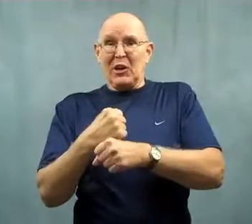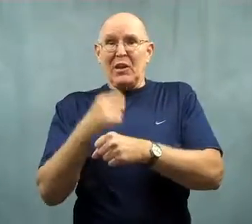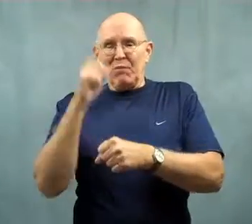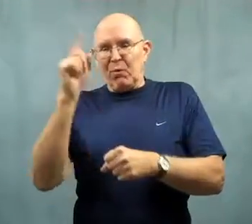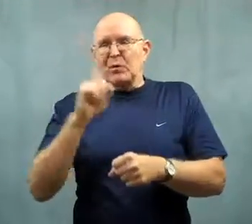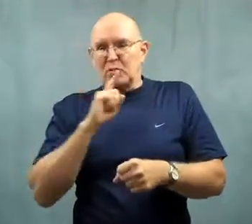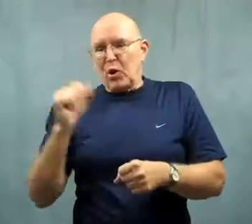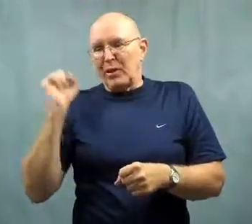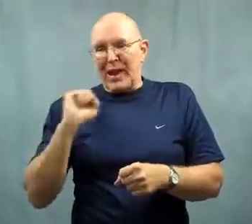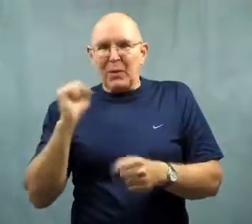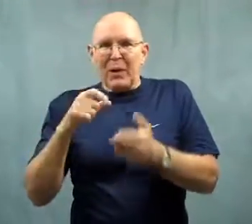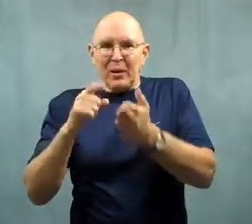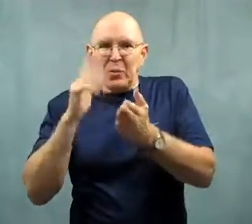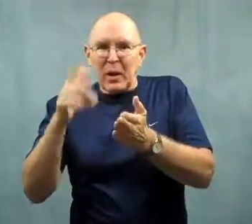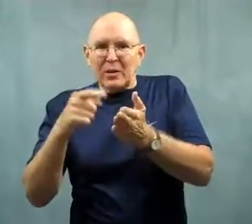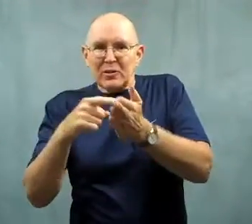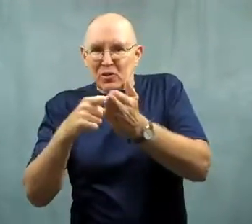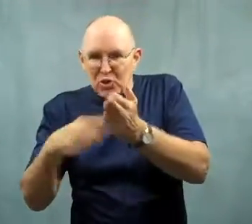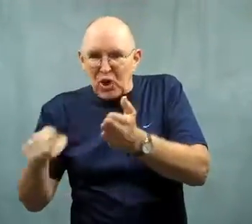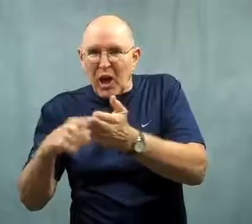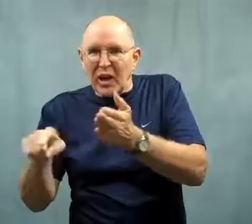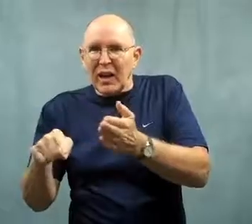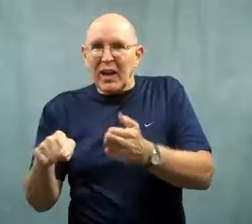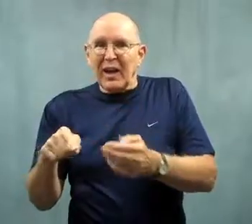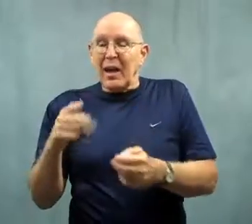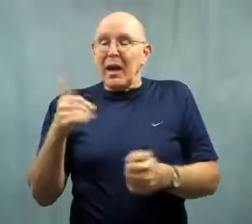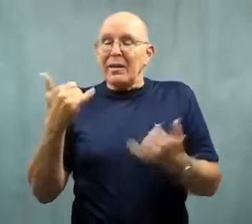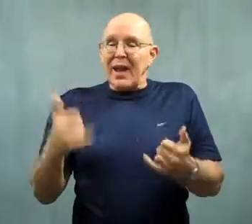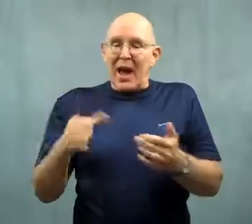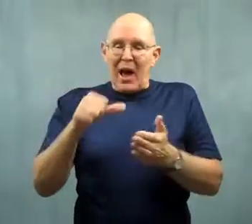the carrier would have checked.